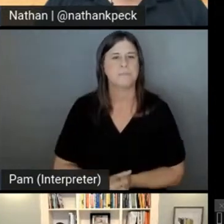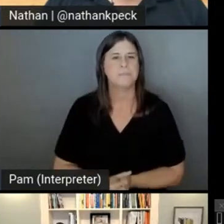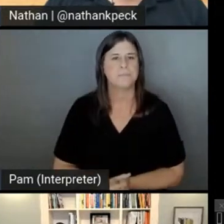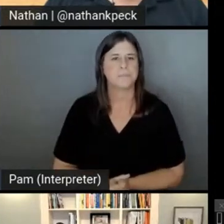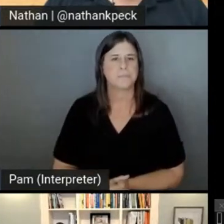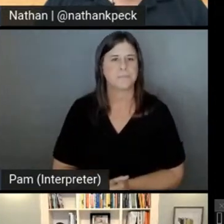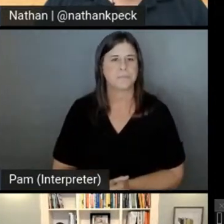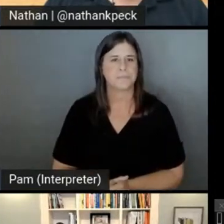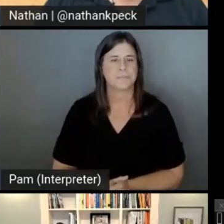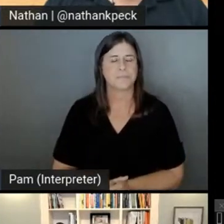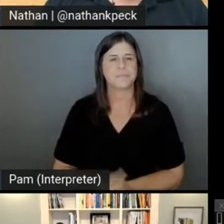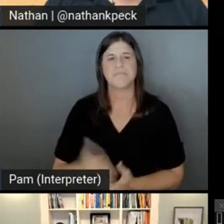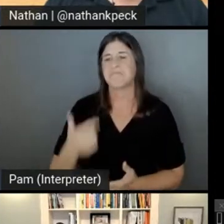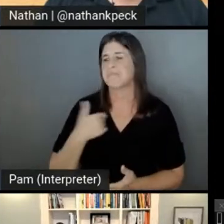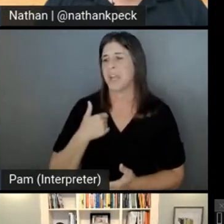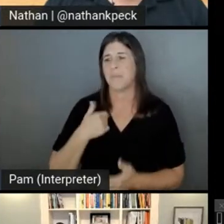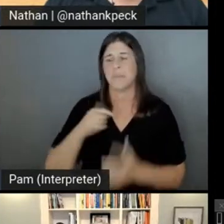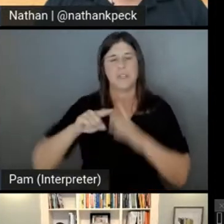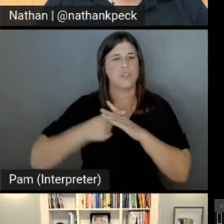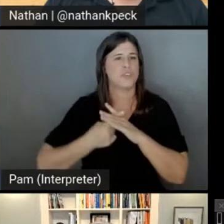I'm gonna just start by showing you